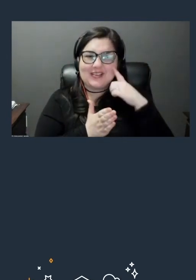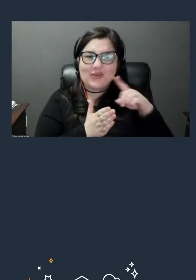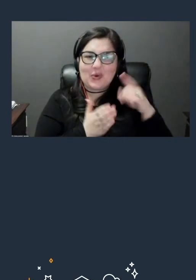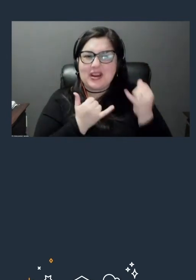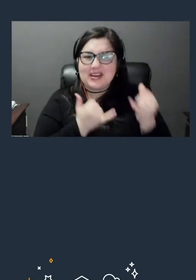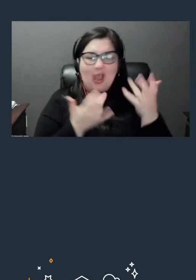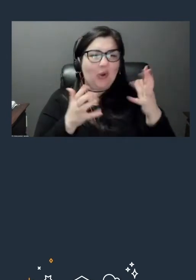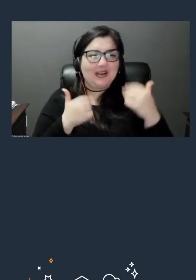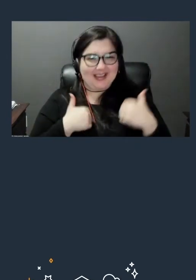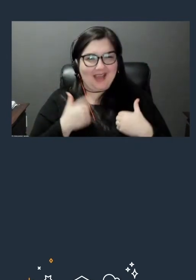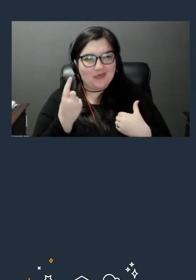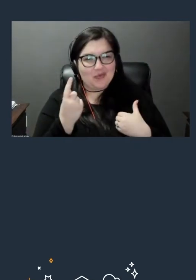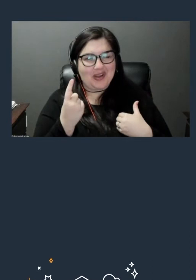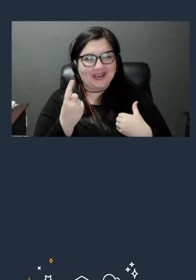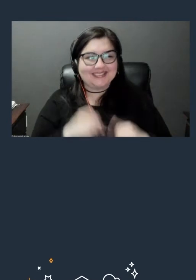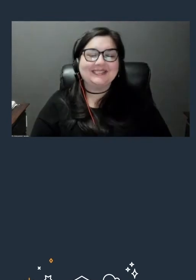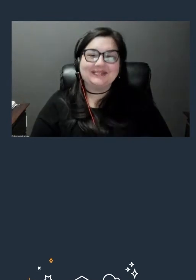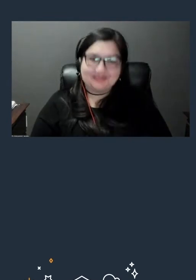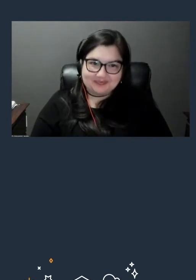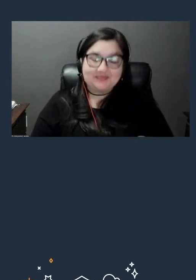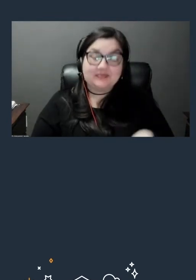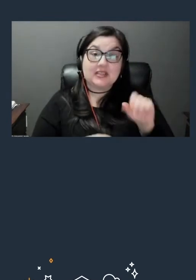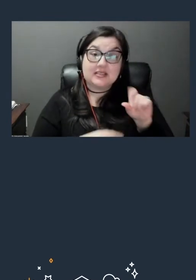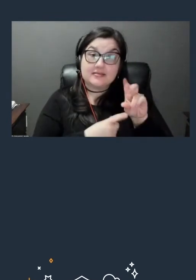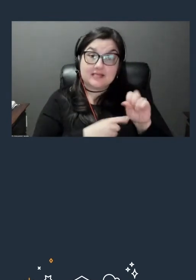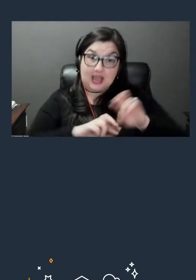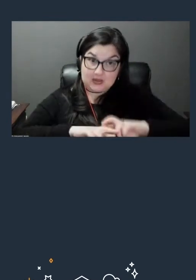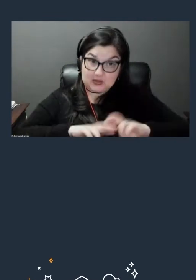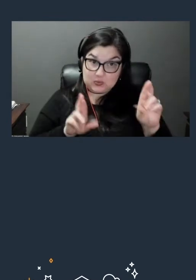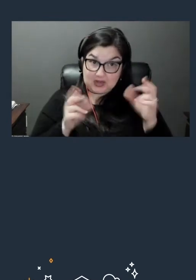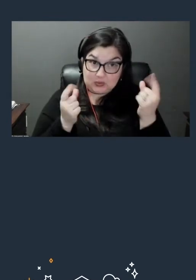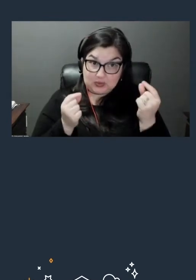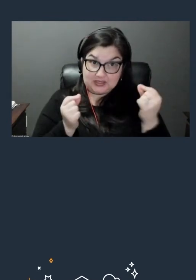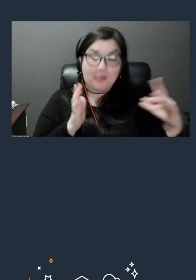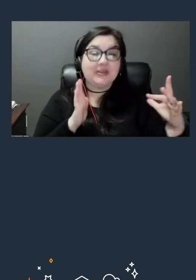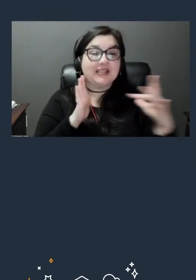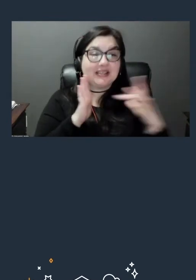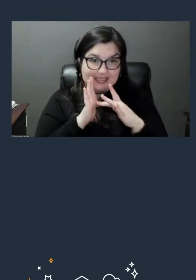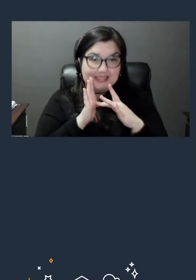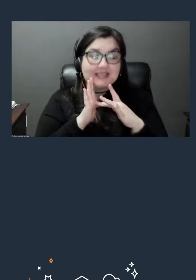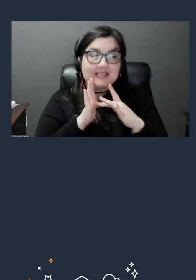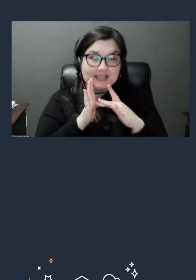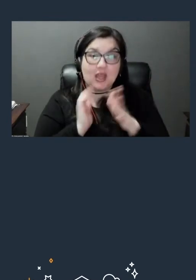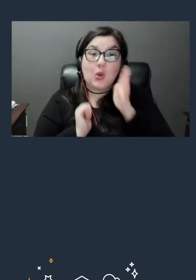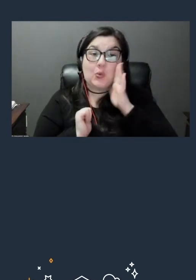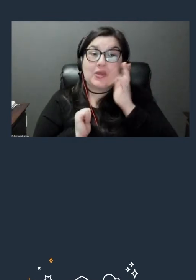So as soon as the status is ready, I'm gonna go ahead and click this. You will see the buckets listed here.